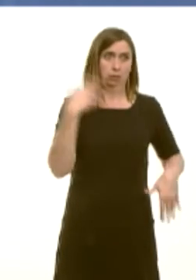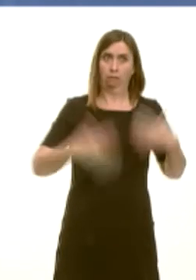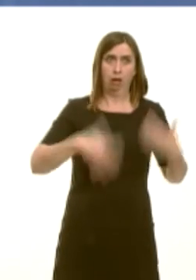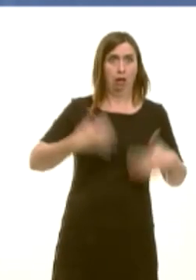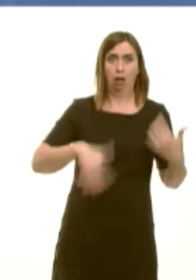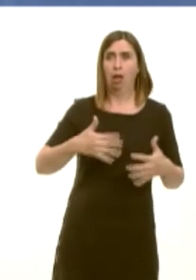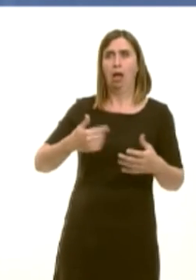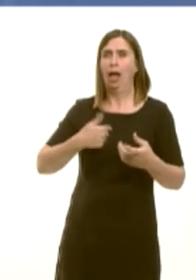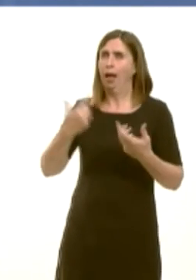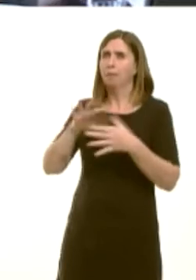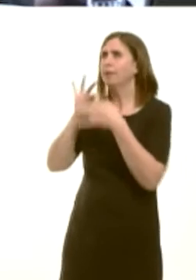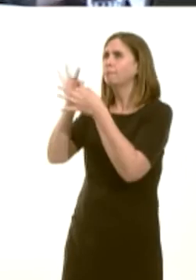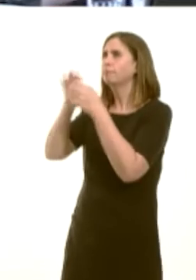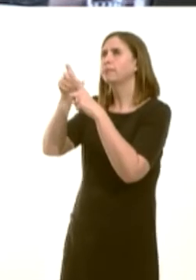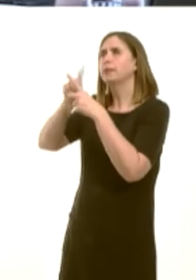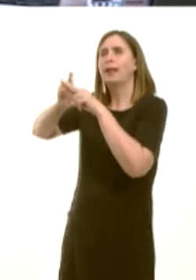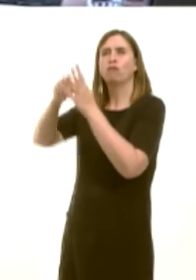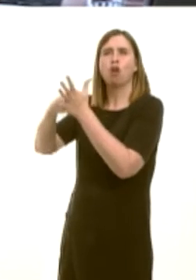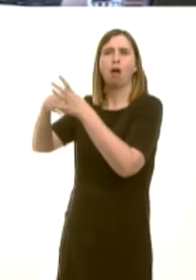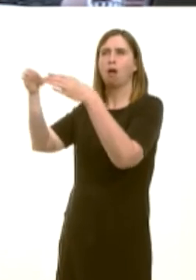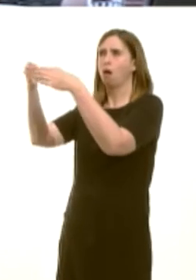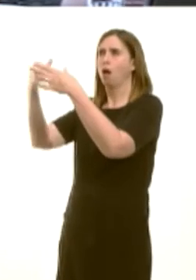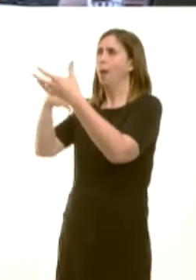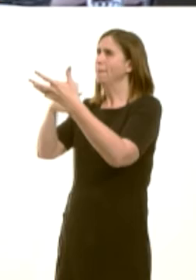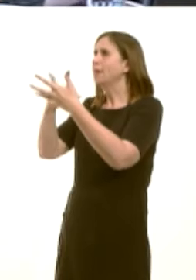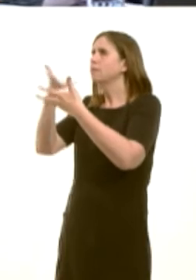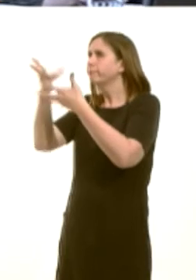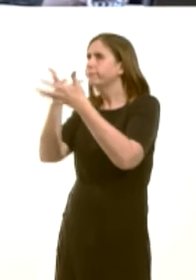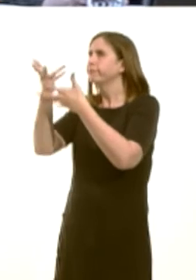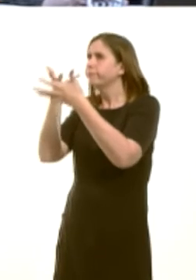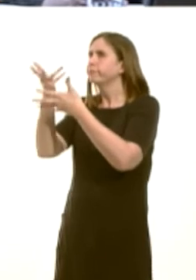Environment, Food and Rural Affairs and its predecessor, the Ministry of Agriculture, Fisheries and Food, for many, many years under different parties. One thing I can tell you